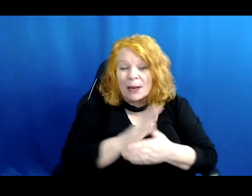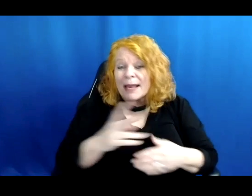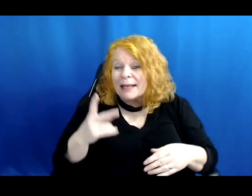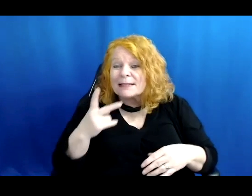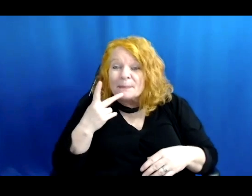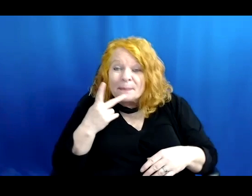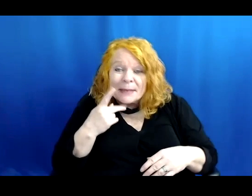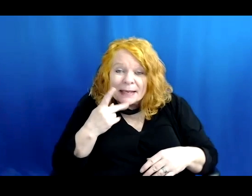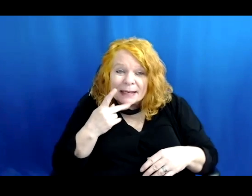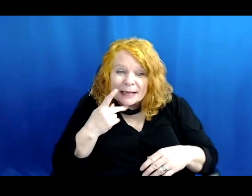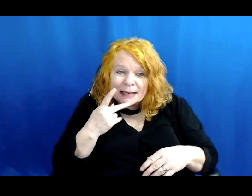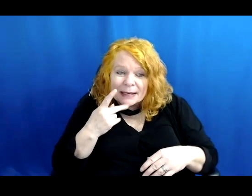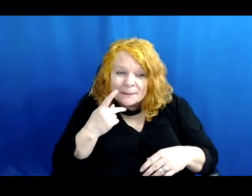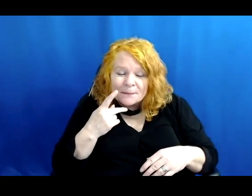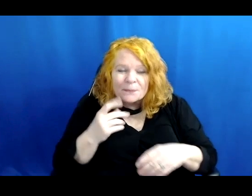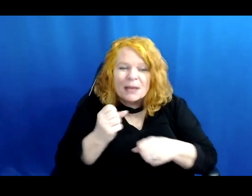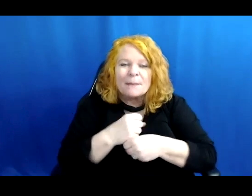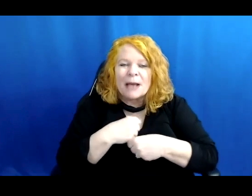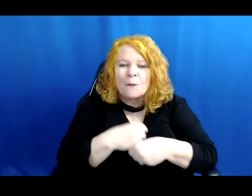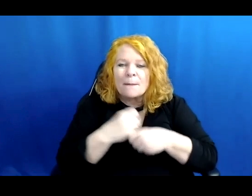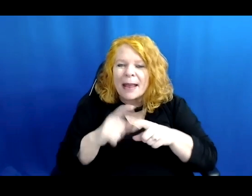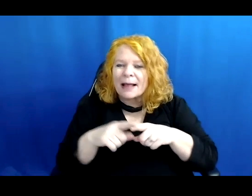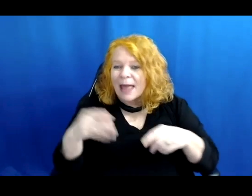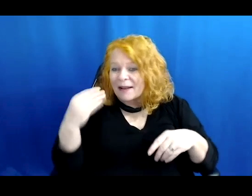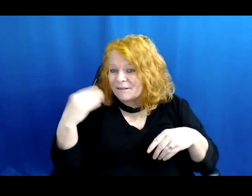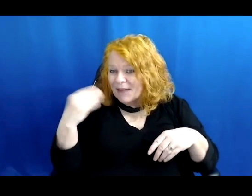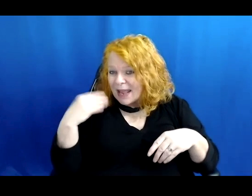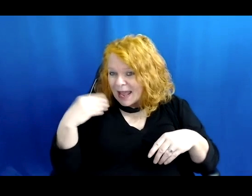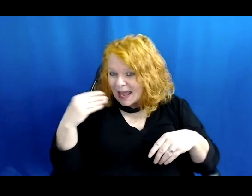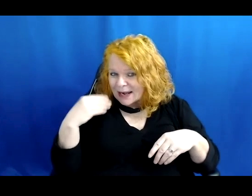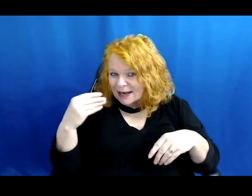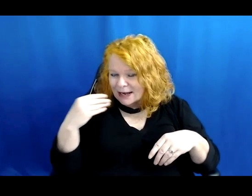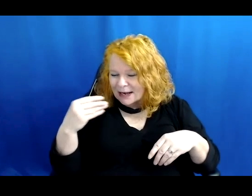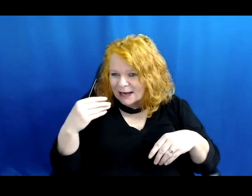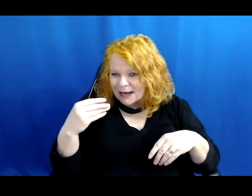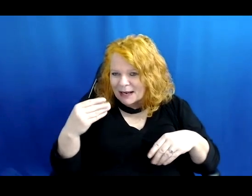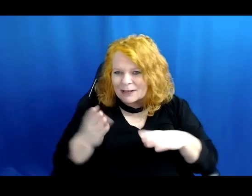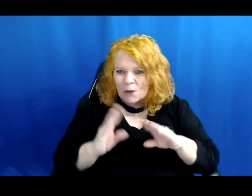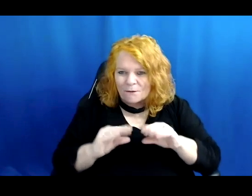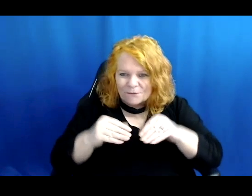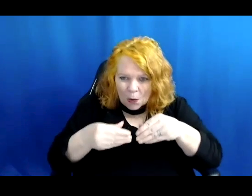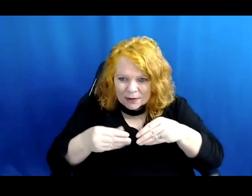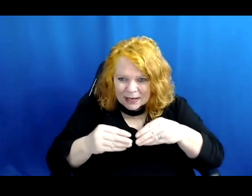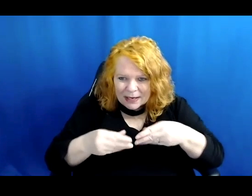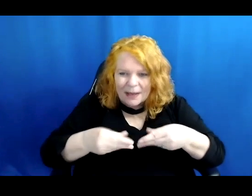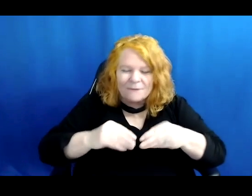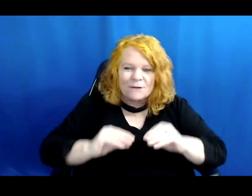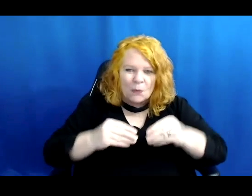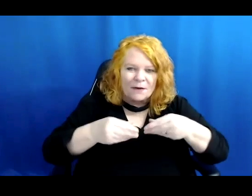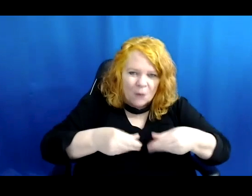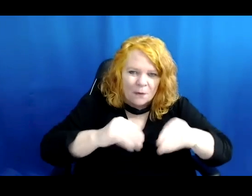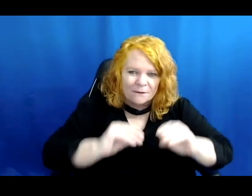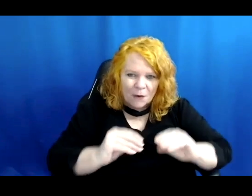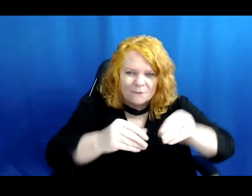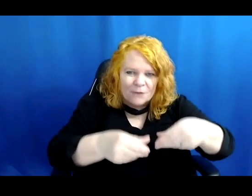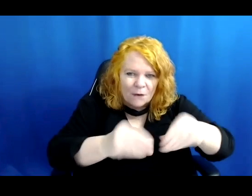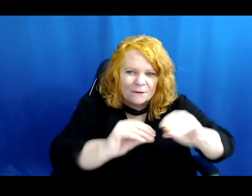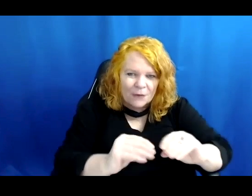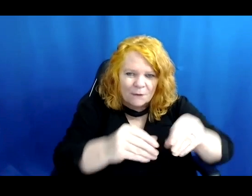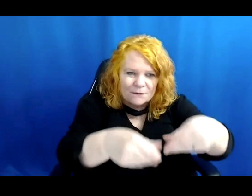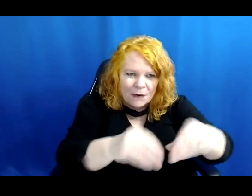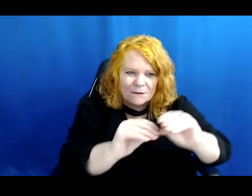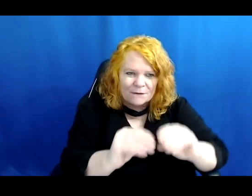We are going to fold it one way on the short edge then fold the other. It's like a concertina.